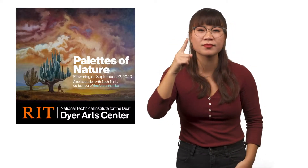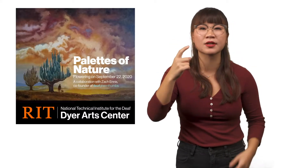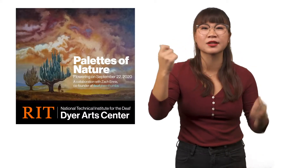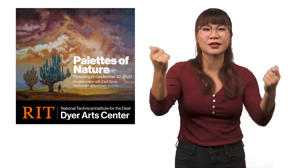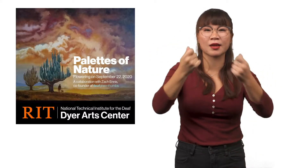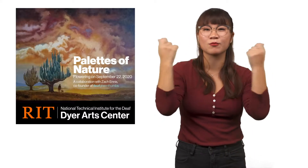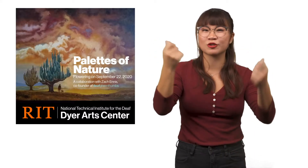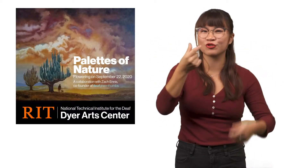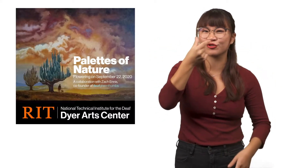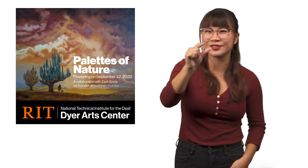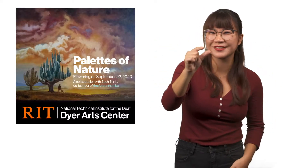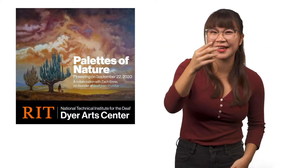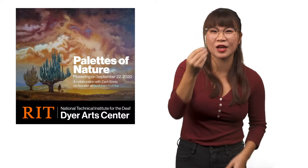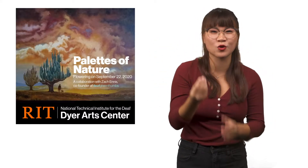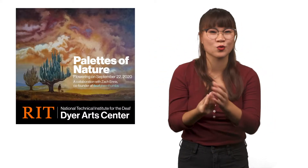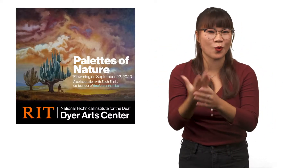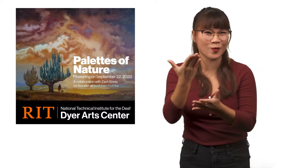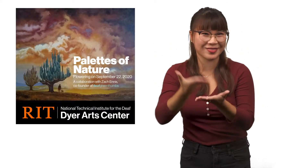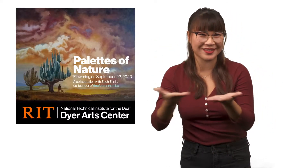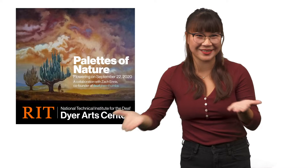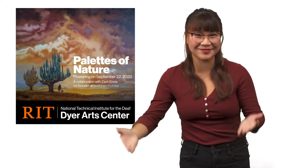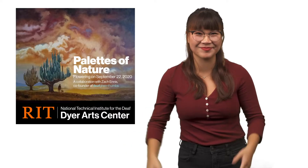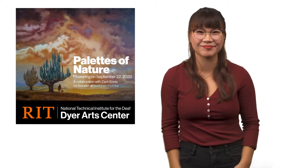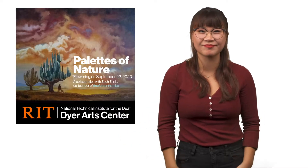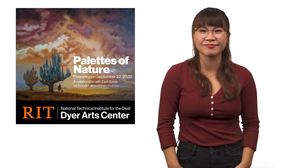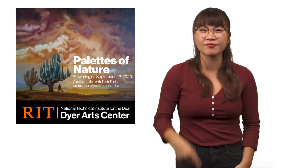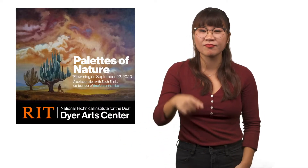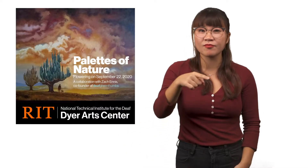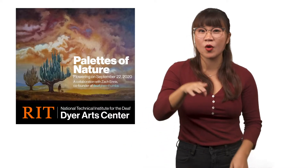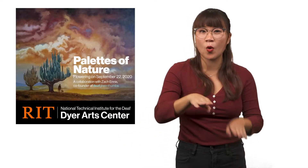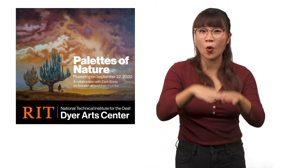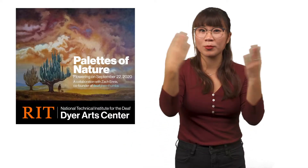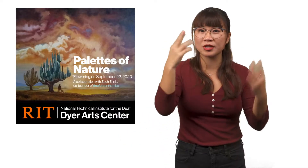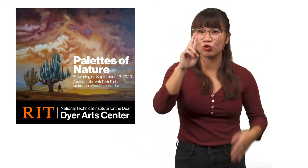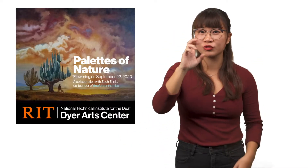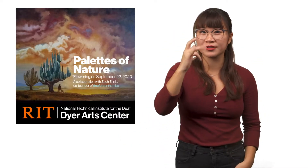This exhibit is a celebration of green and growing things.